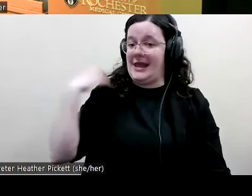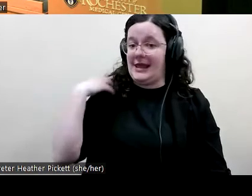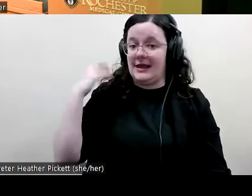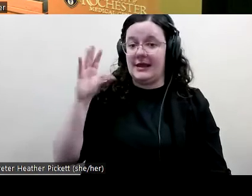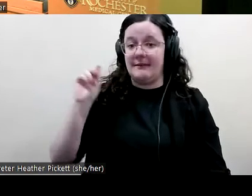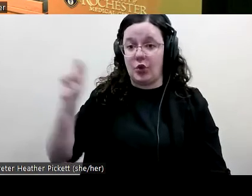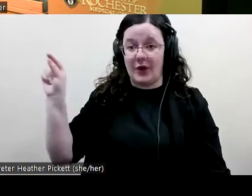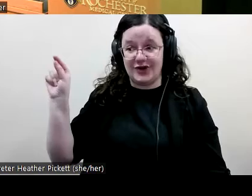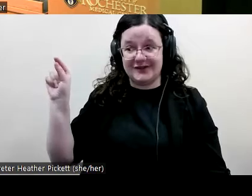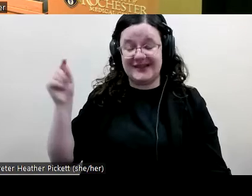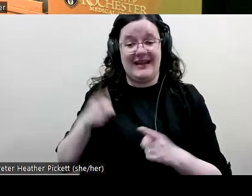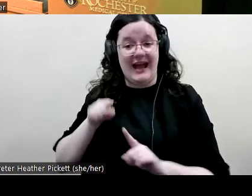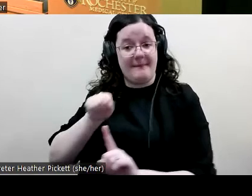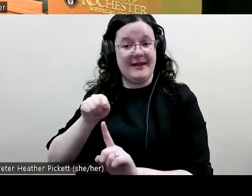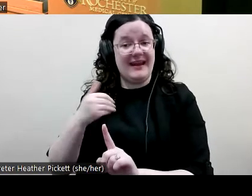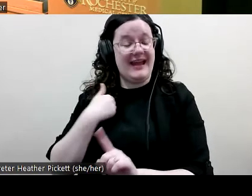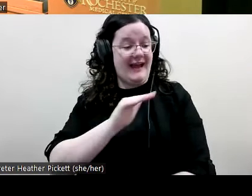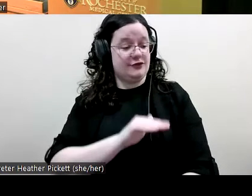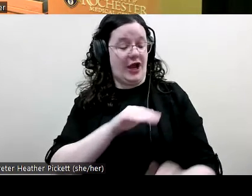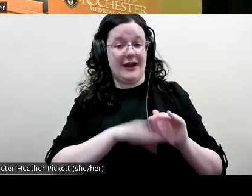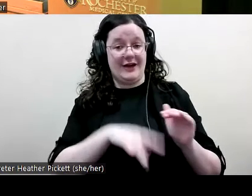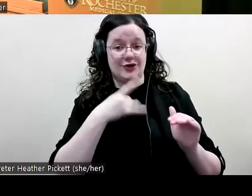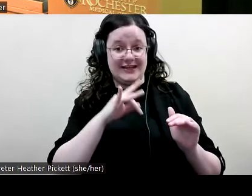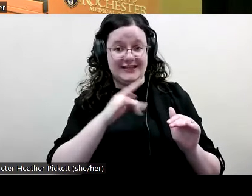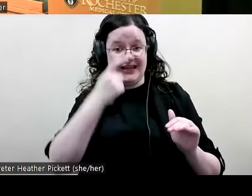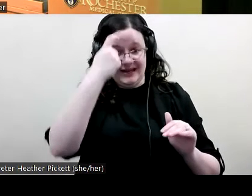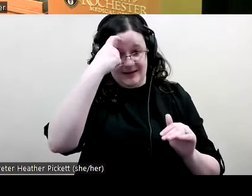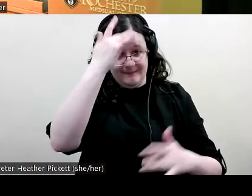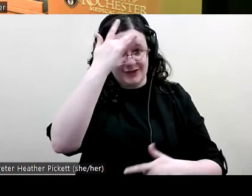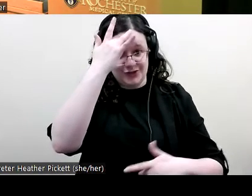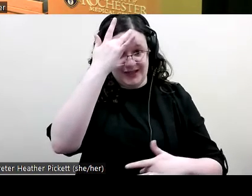illness they need to go to therapy every week you don't actually get to take that sick time every